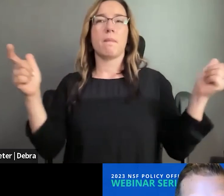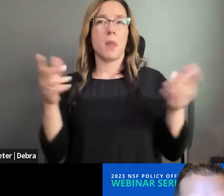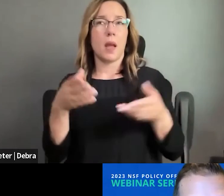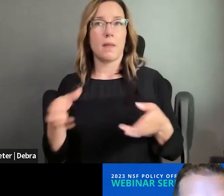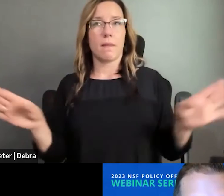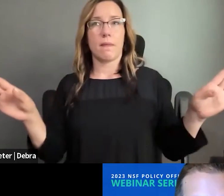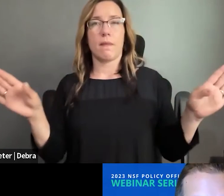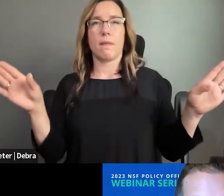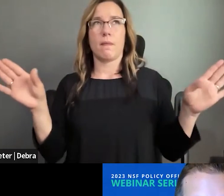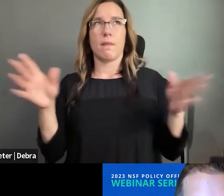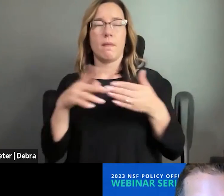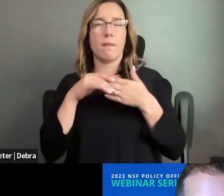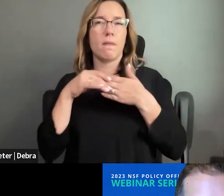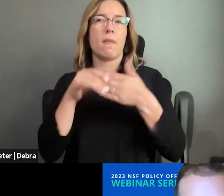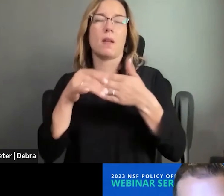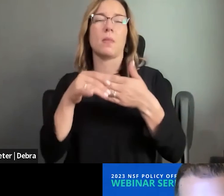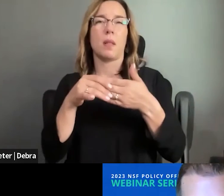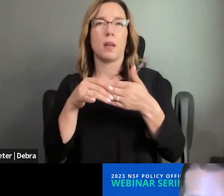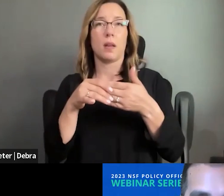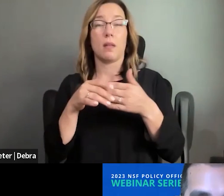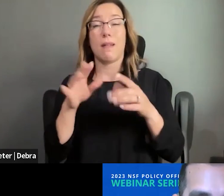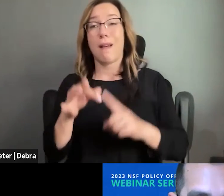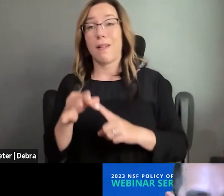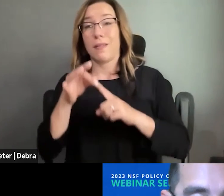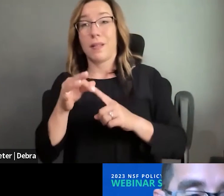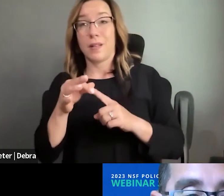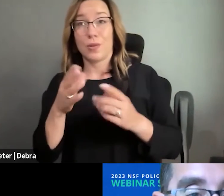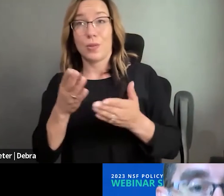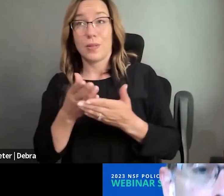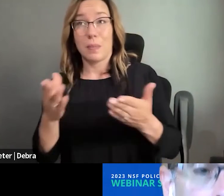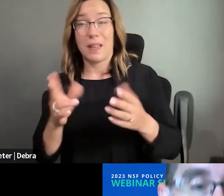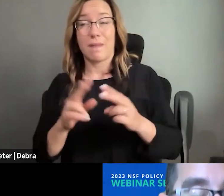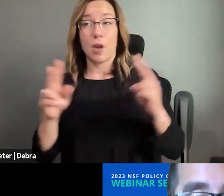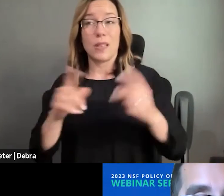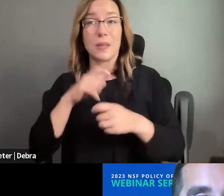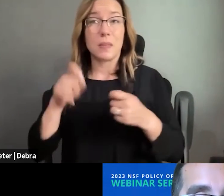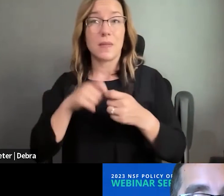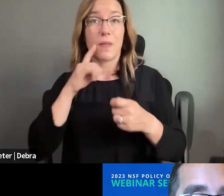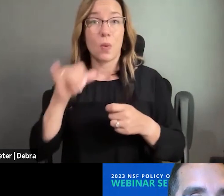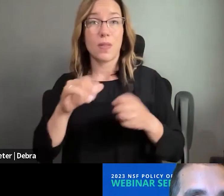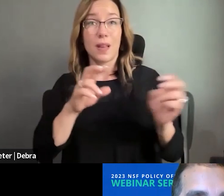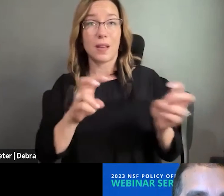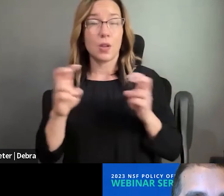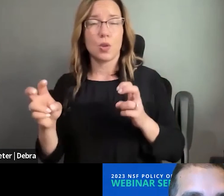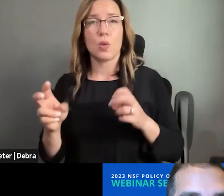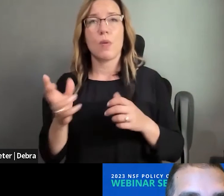Unless there is something very specific to that issue where there is, again,